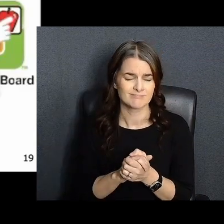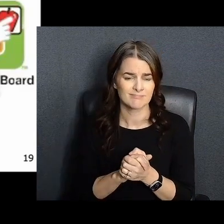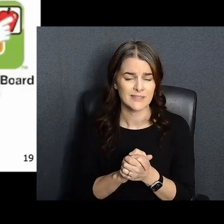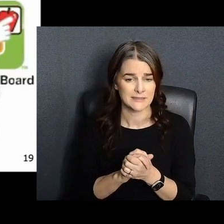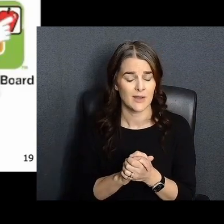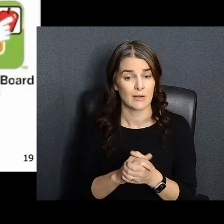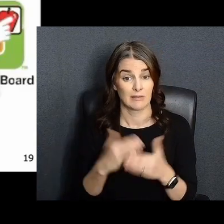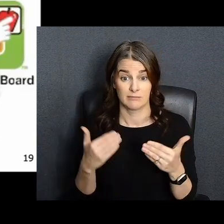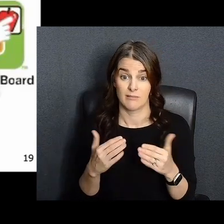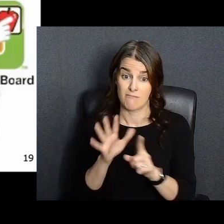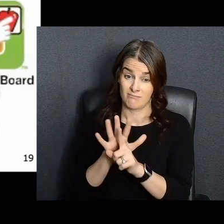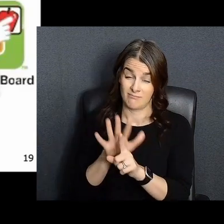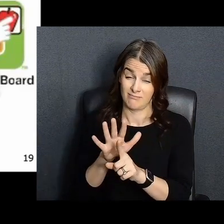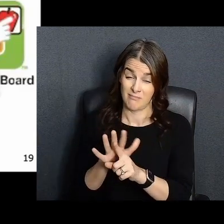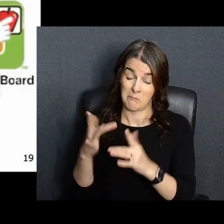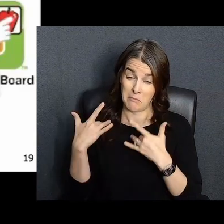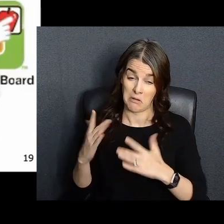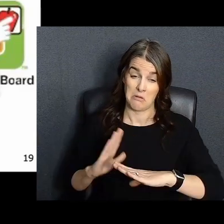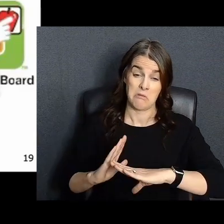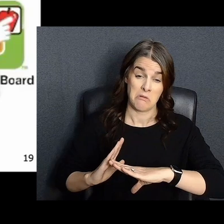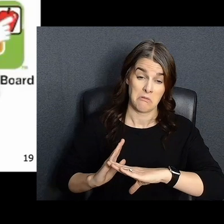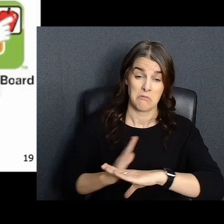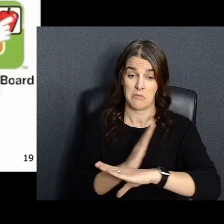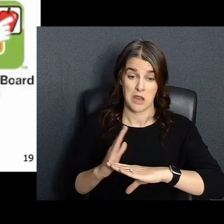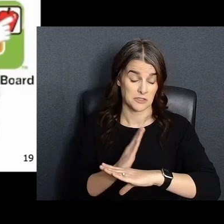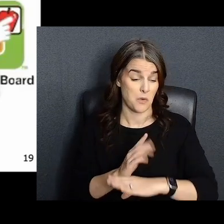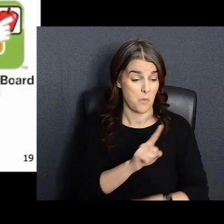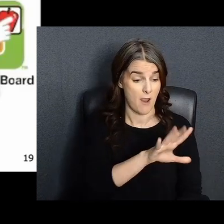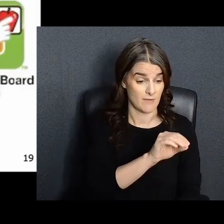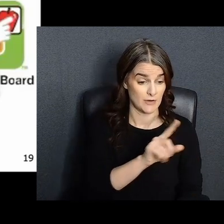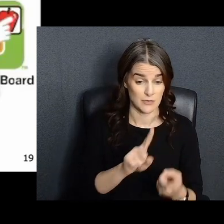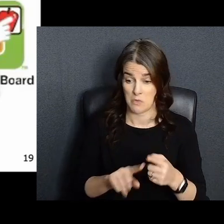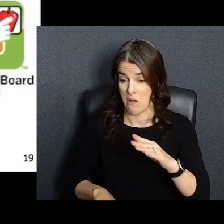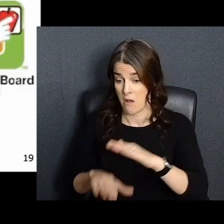The heavy hitters range from about $150 up to almost $400